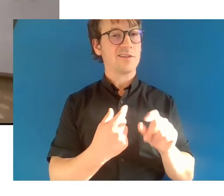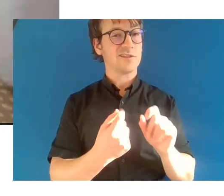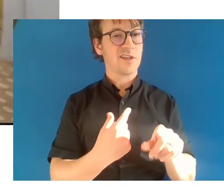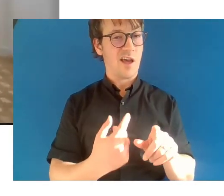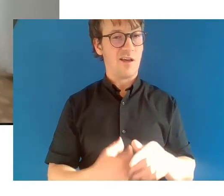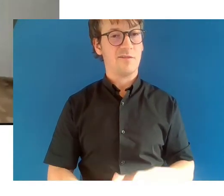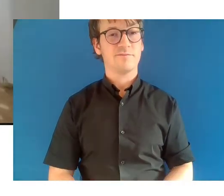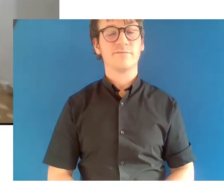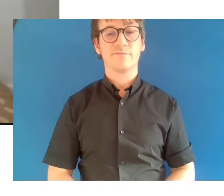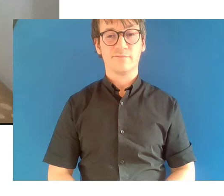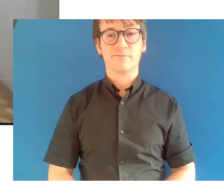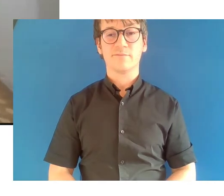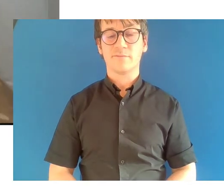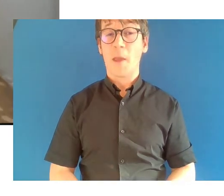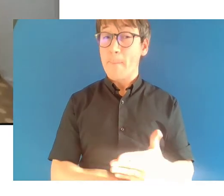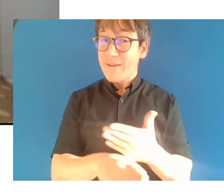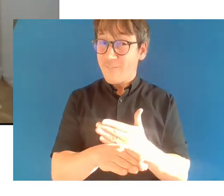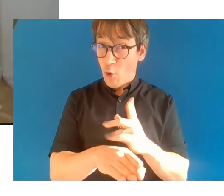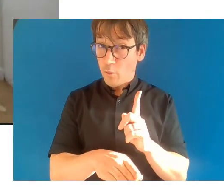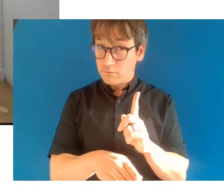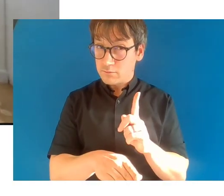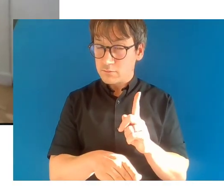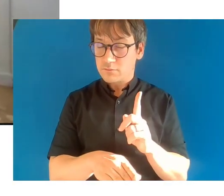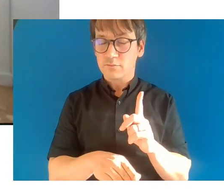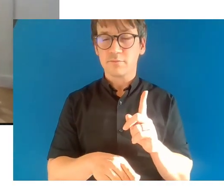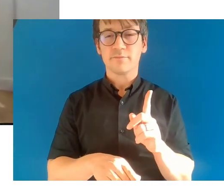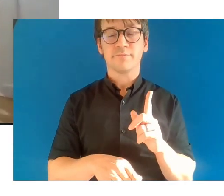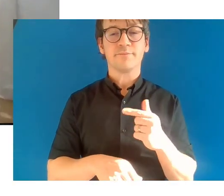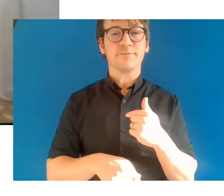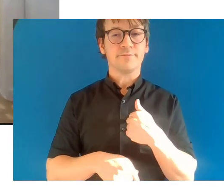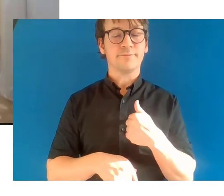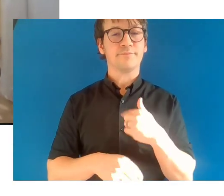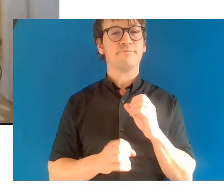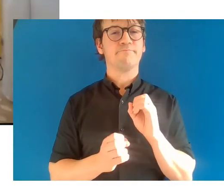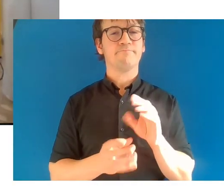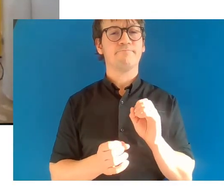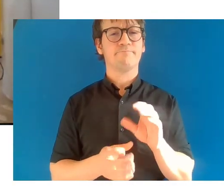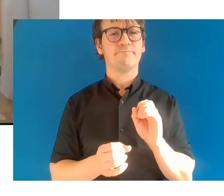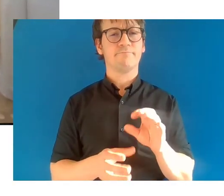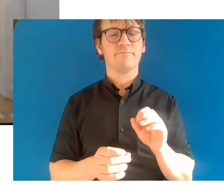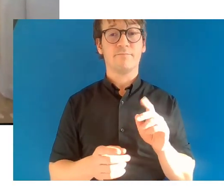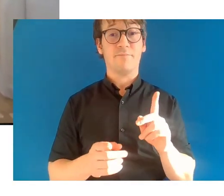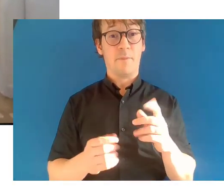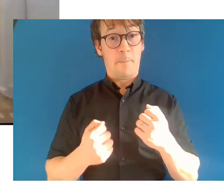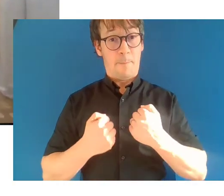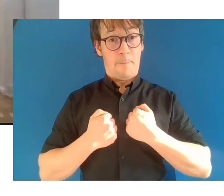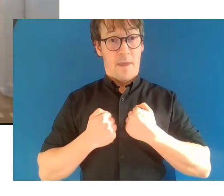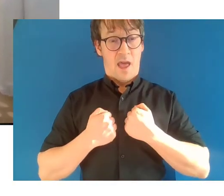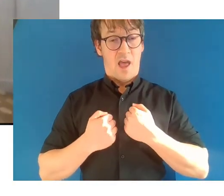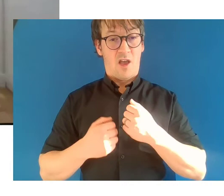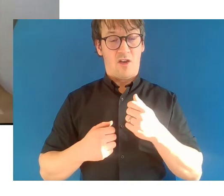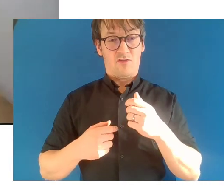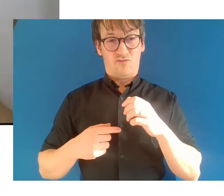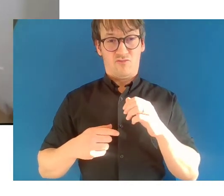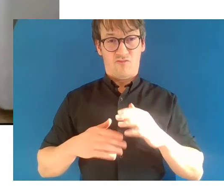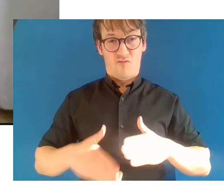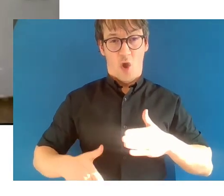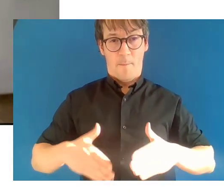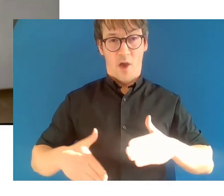But before I do, I just want to say a little bit more about this telepresence robot that